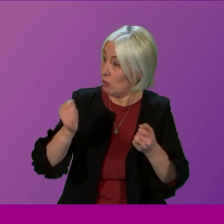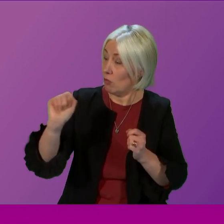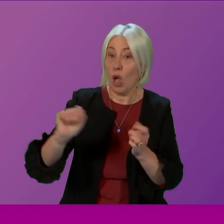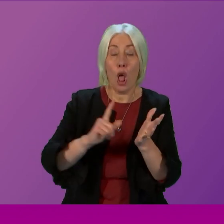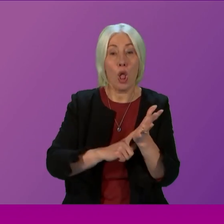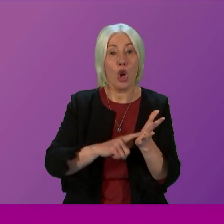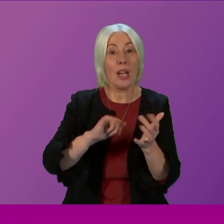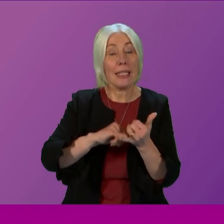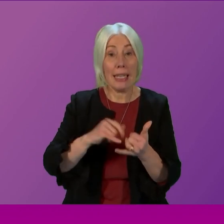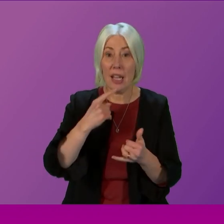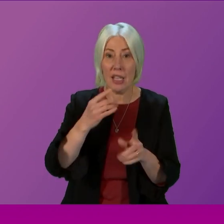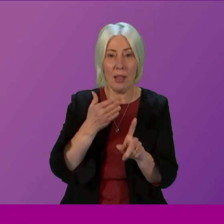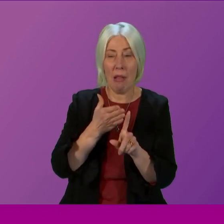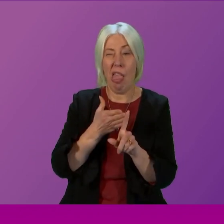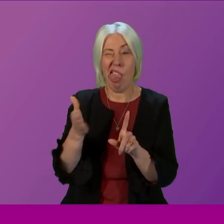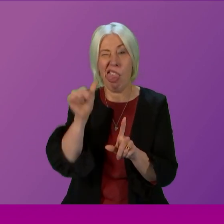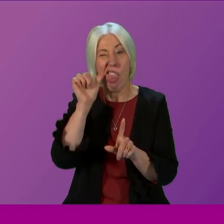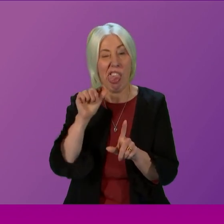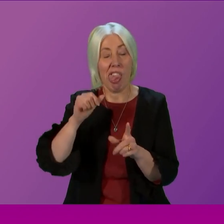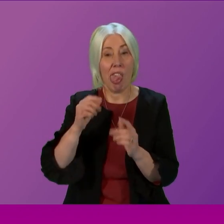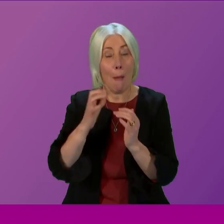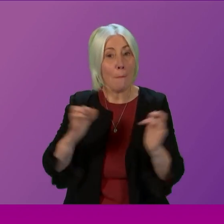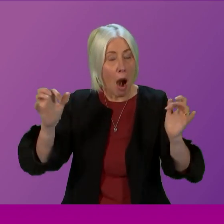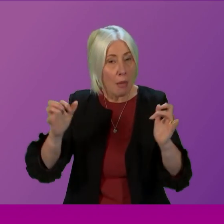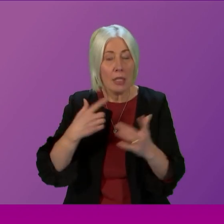misled the Parliament in her assertion, and I reminded her that section 1.3 of